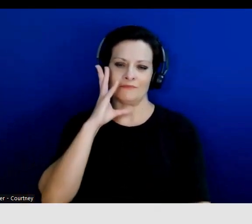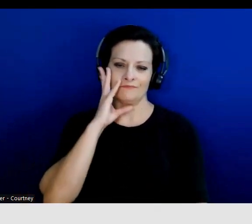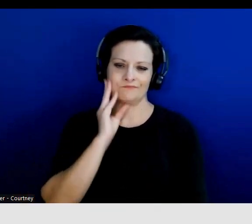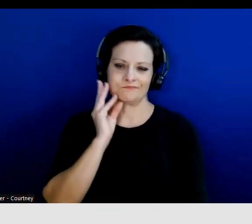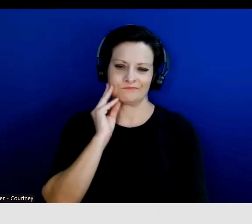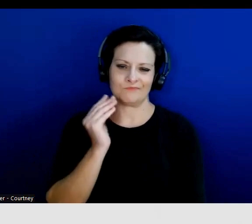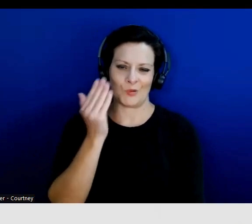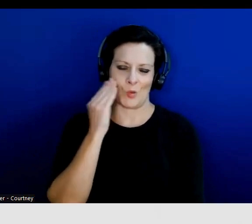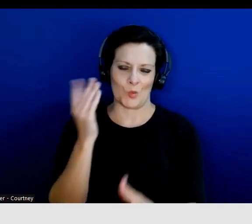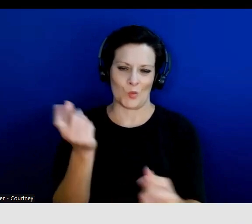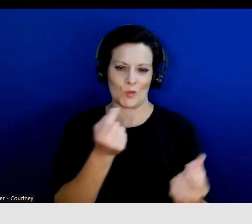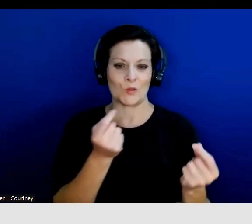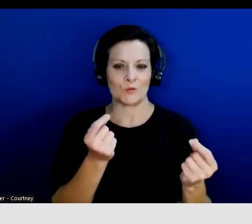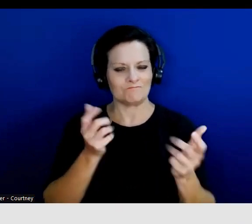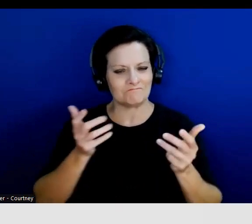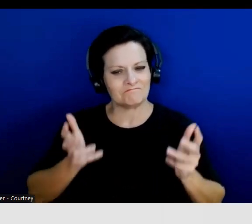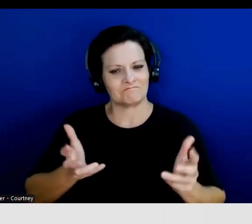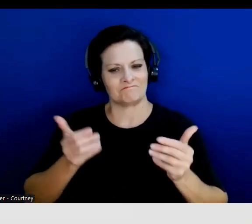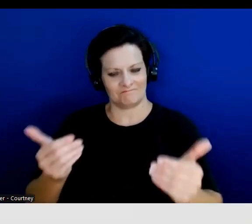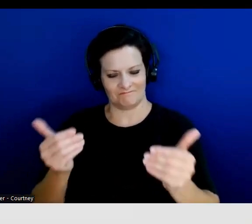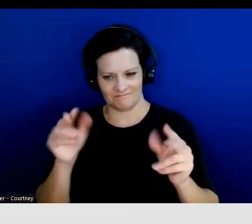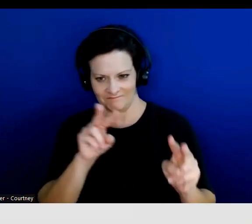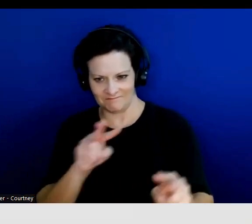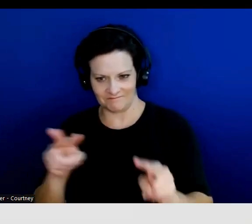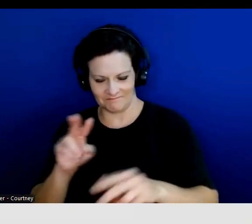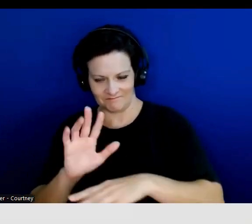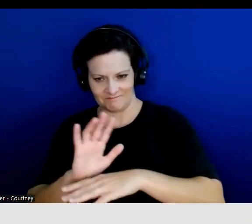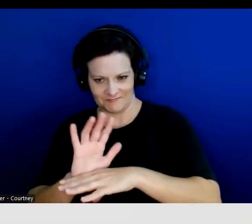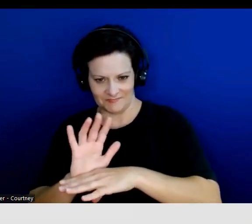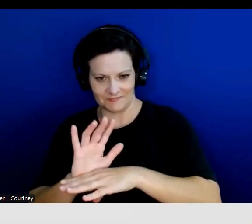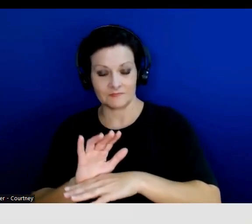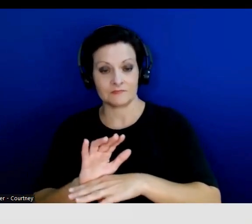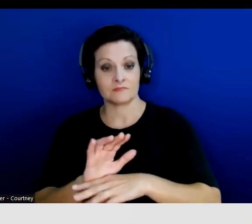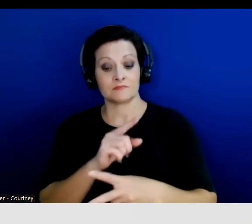we encourage you to check out this webinar. You can find both of these resources on